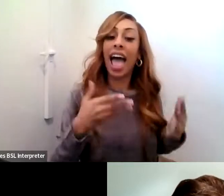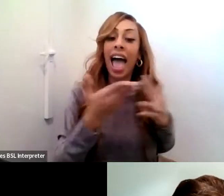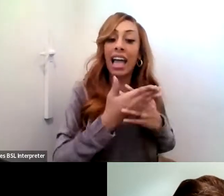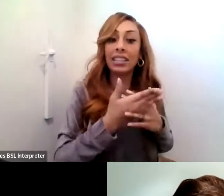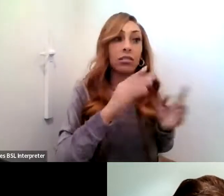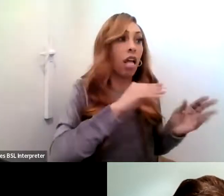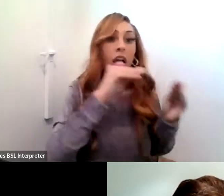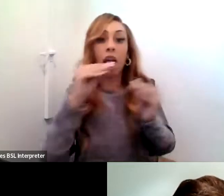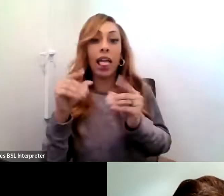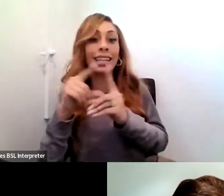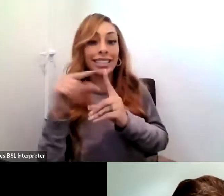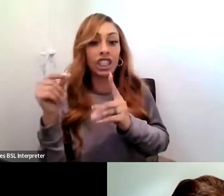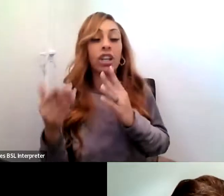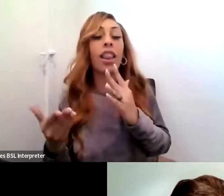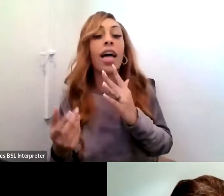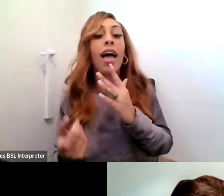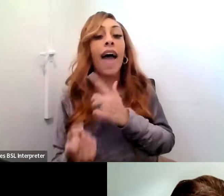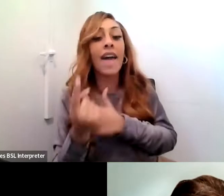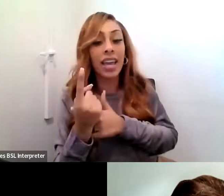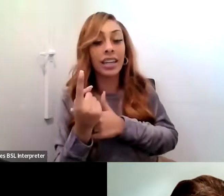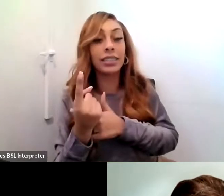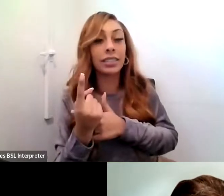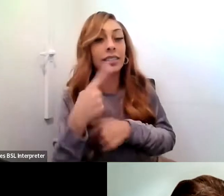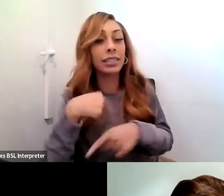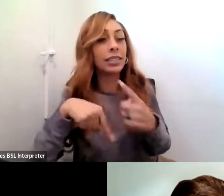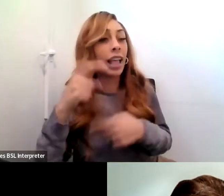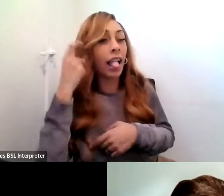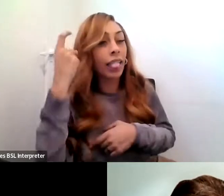but I think we need to be thinking about digital